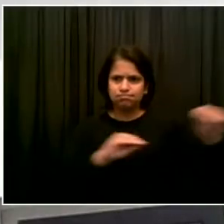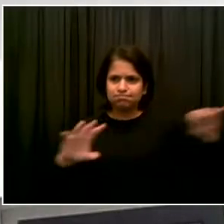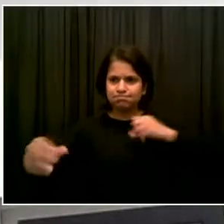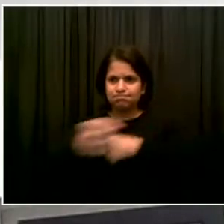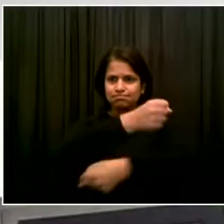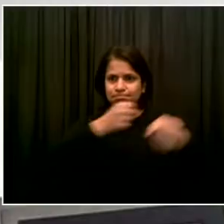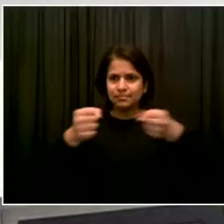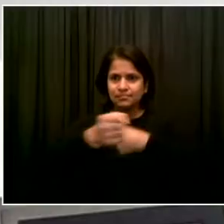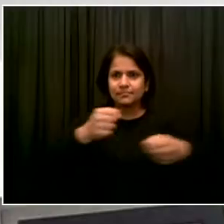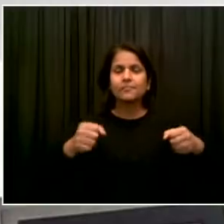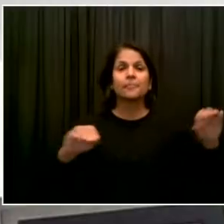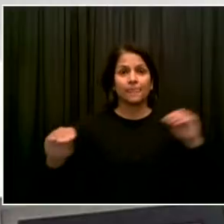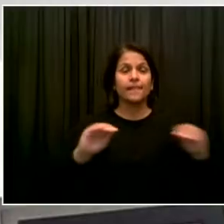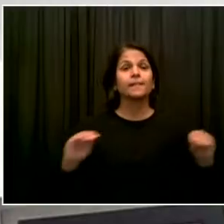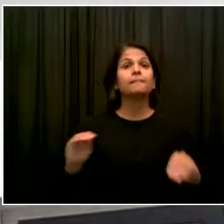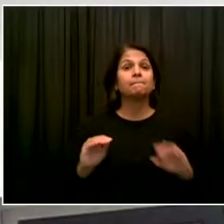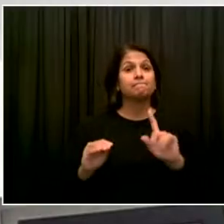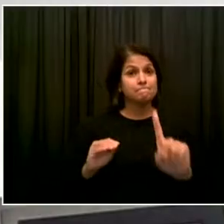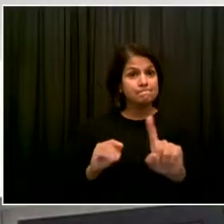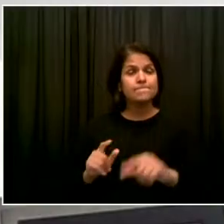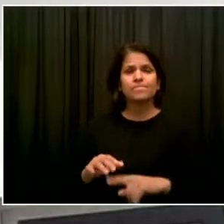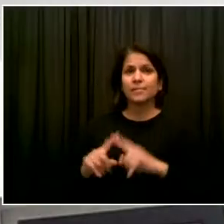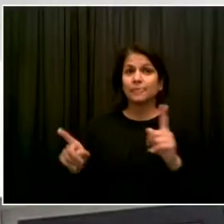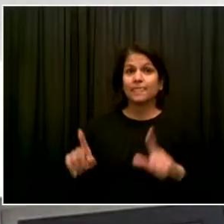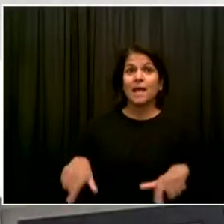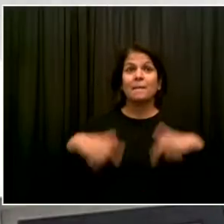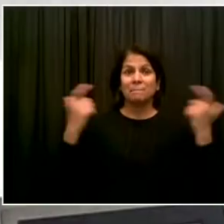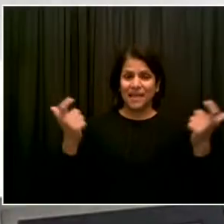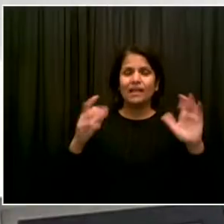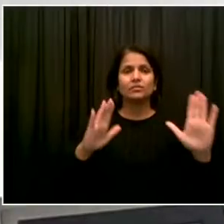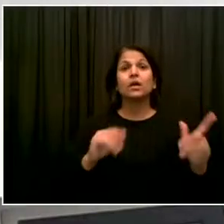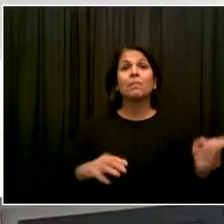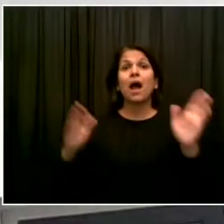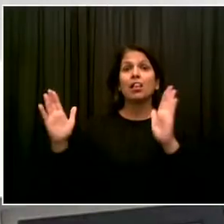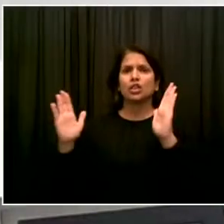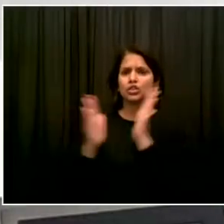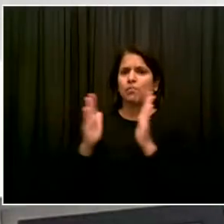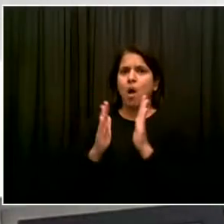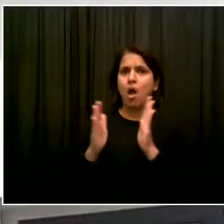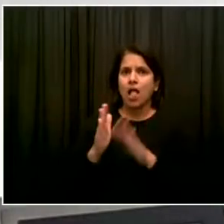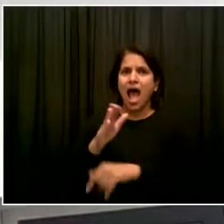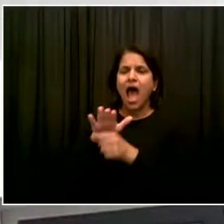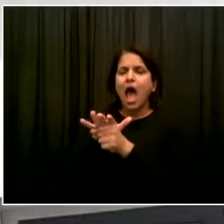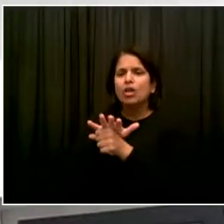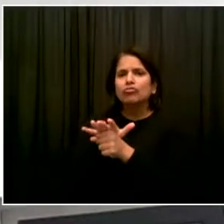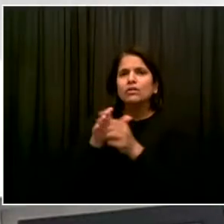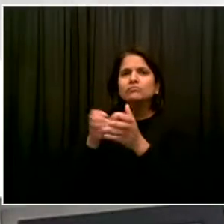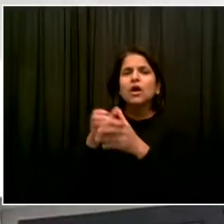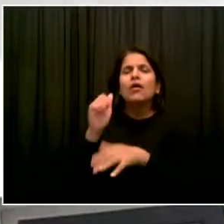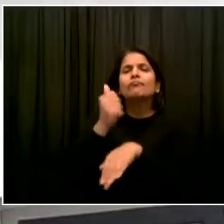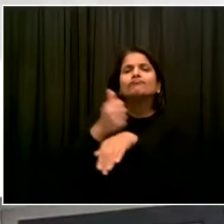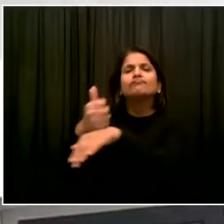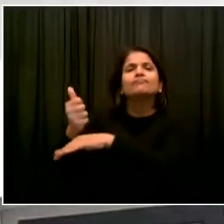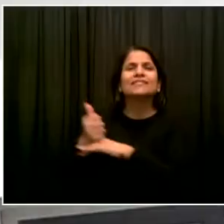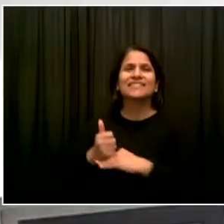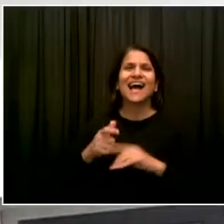REGISTRATION PEOPLE. A HUGE ABILITY TO MOVE PEOPLE AROUND. BUT WE AO LSAWNT TO HAVE SOME